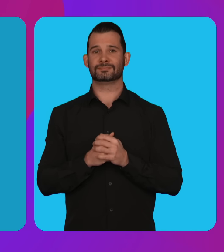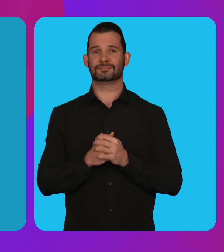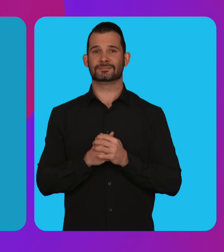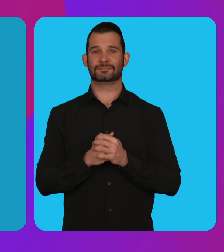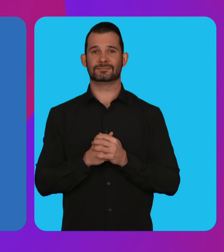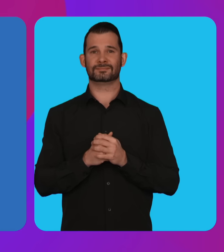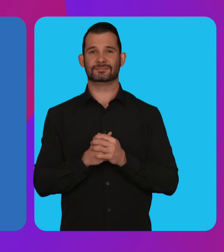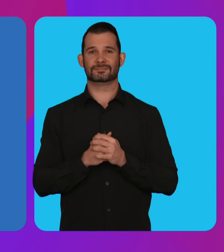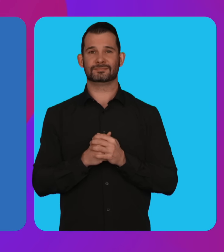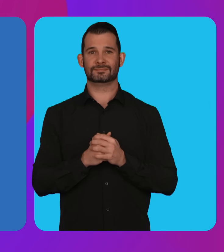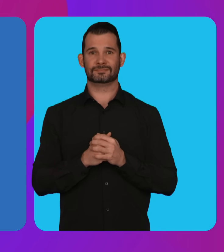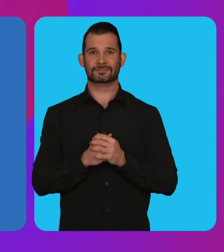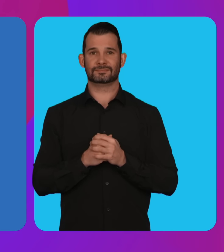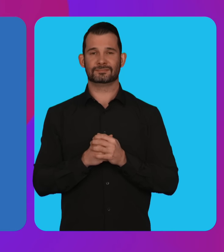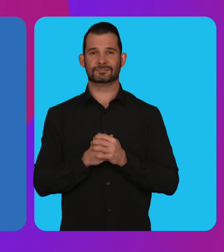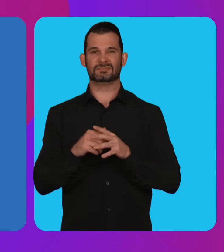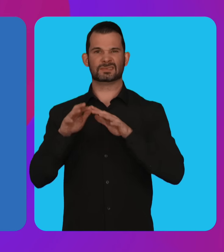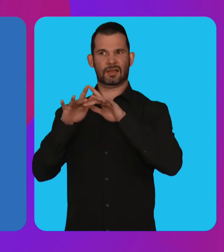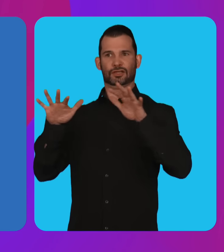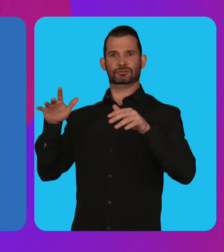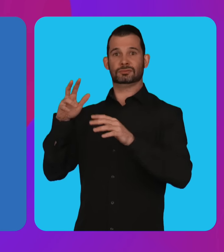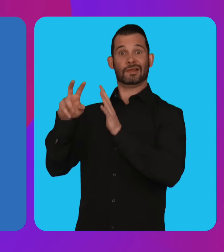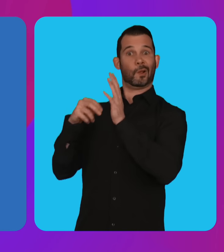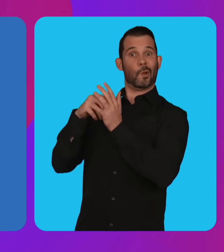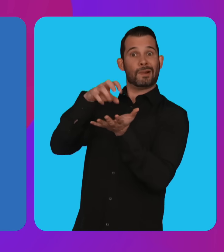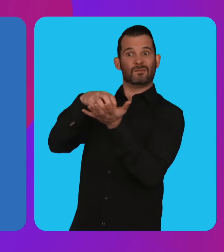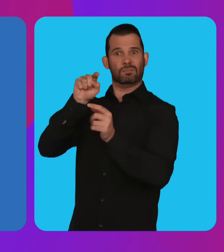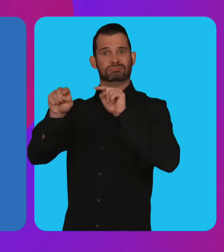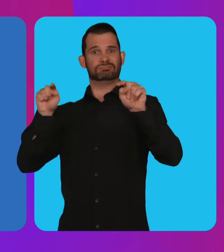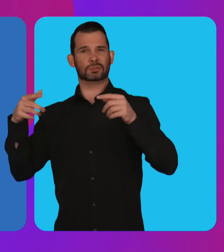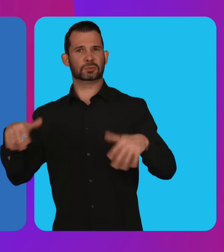The diversity of the video platforms.